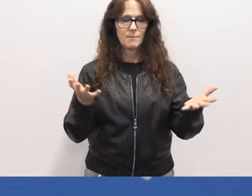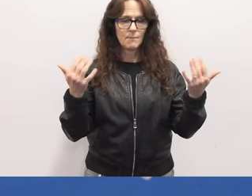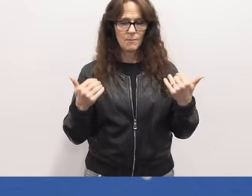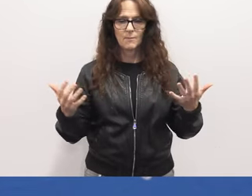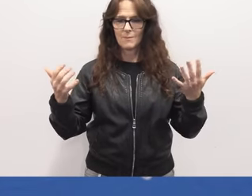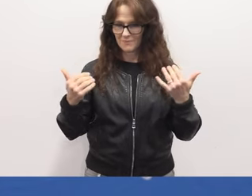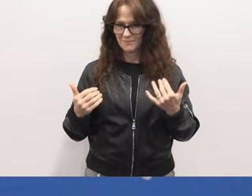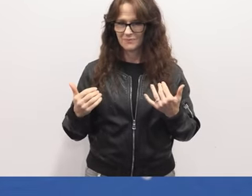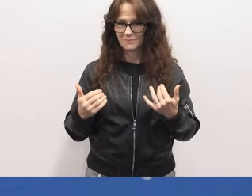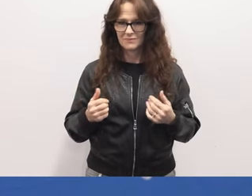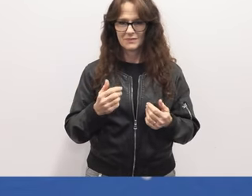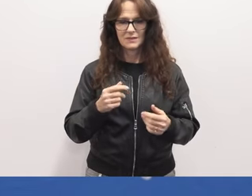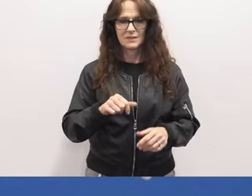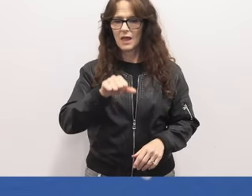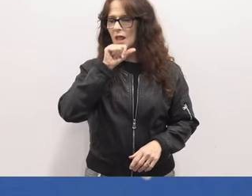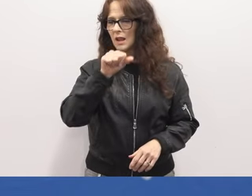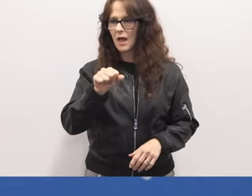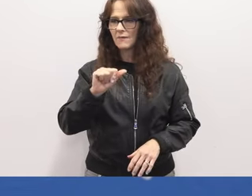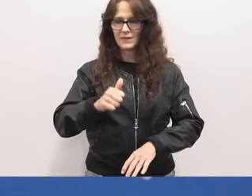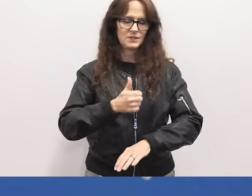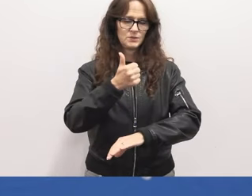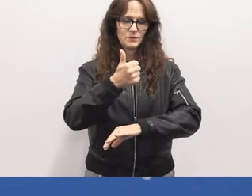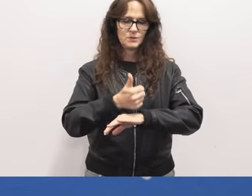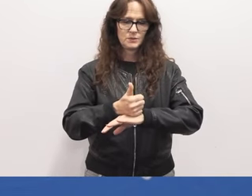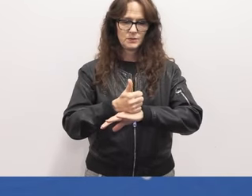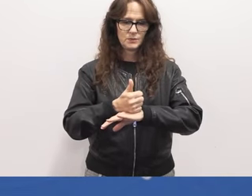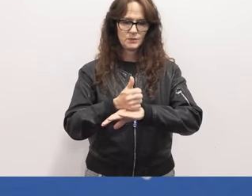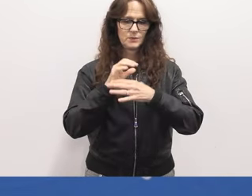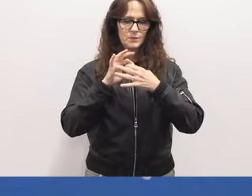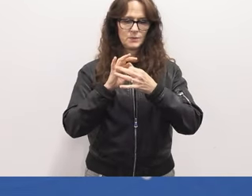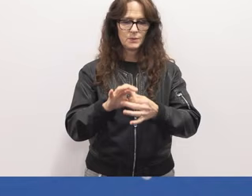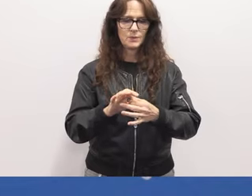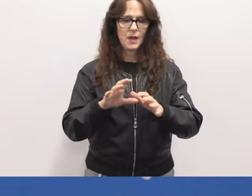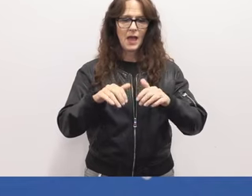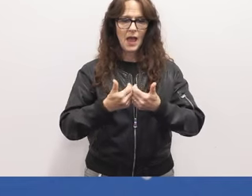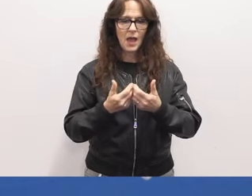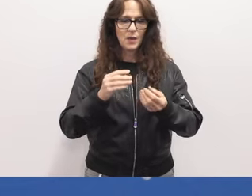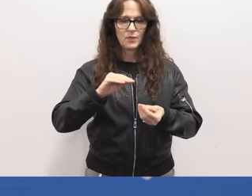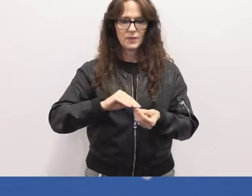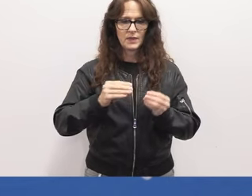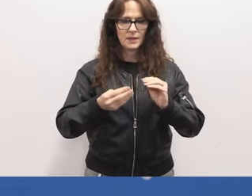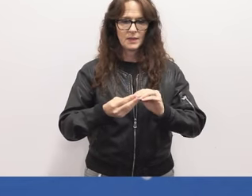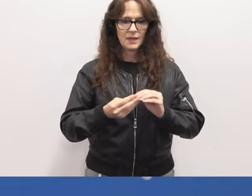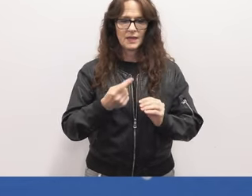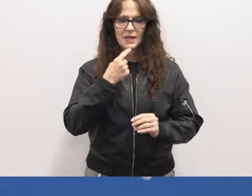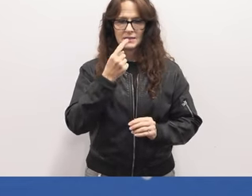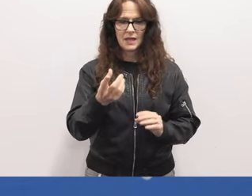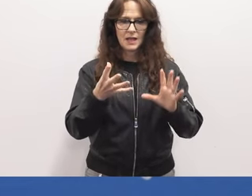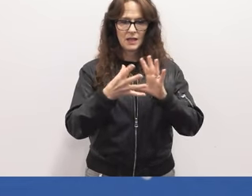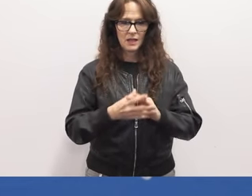And I love that you frame it in the context of how these numbers tell a story,